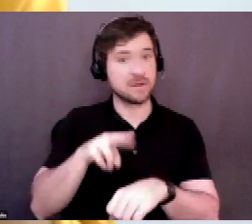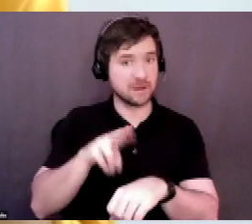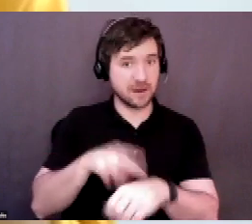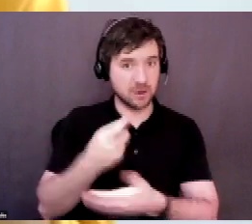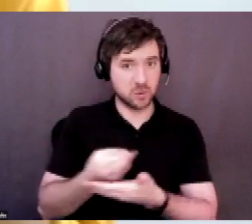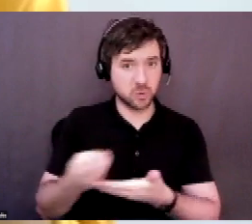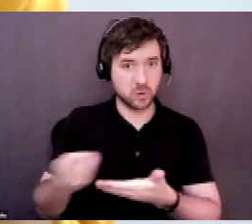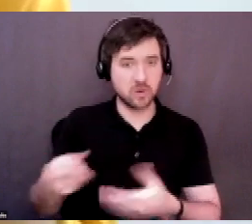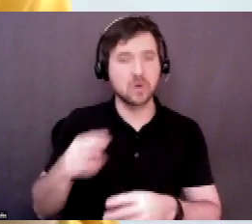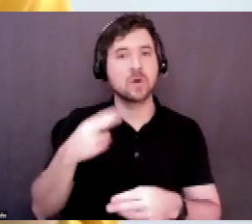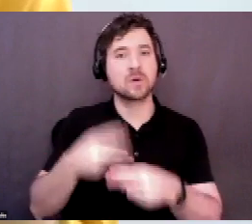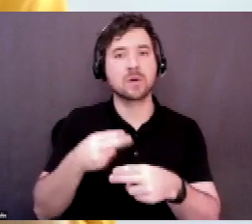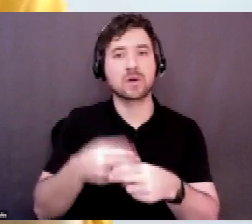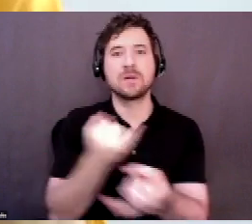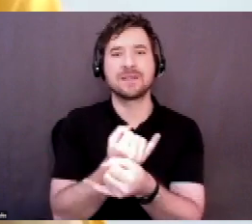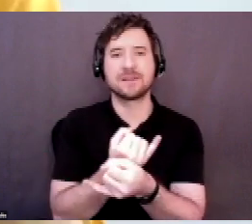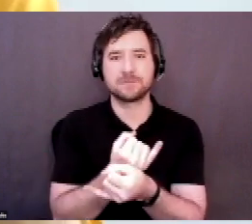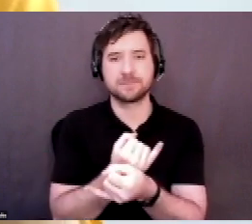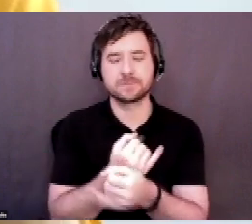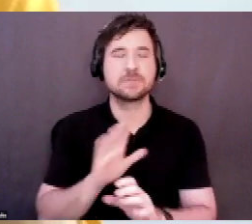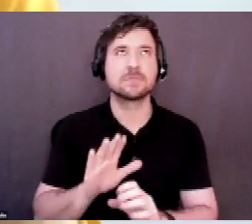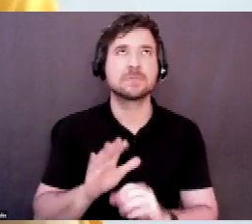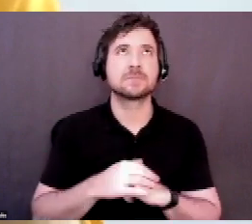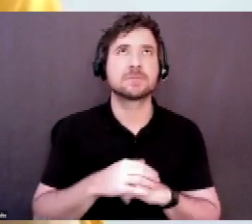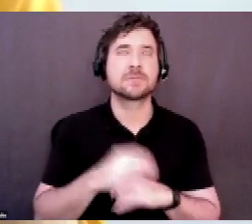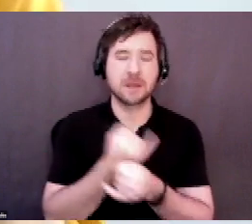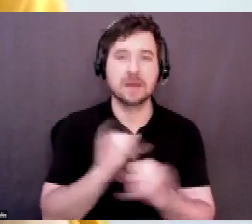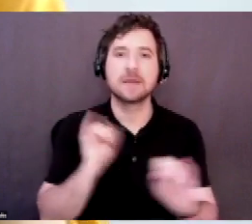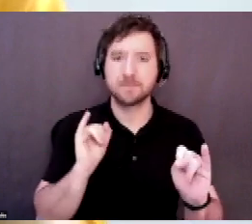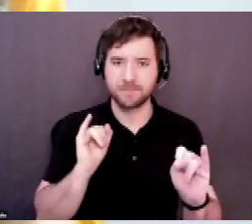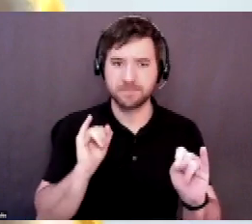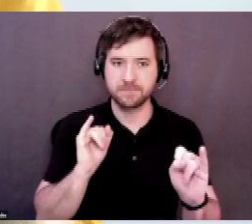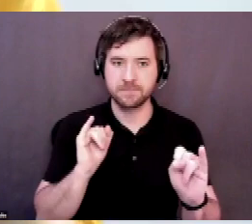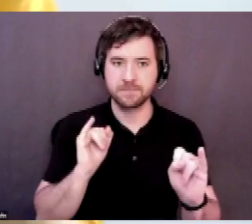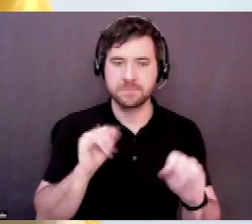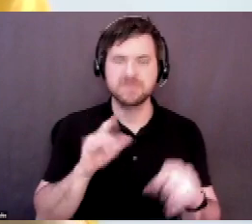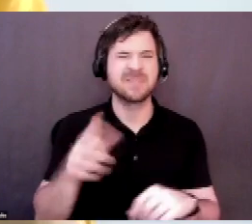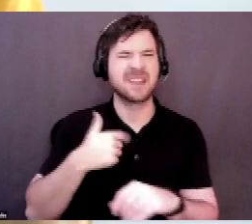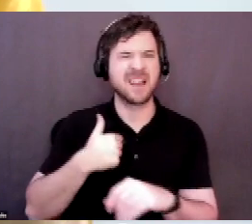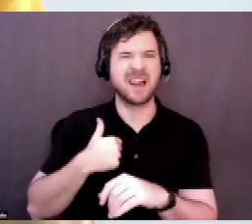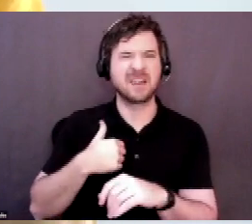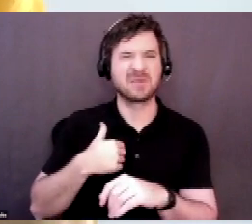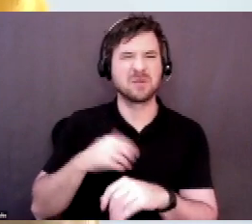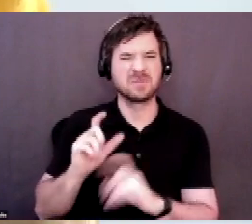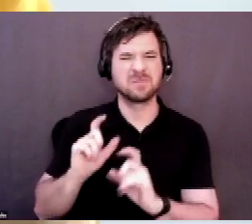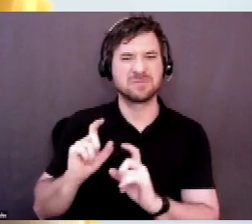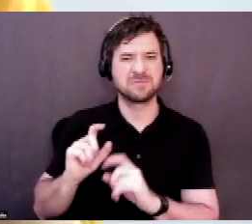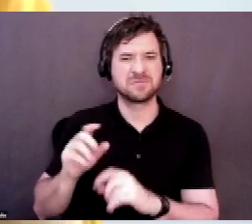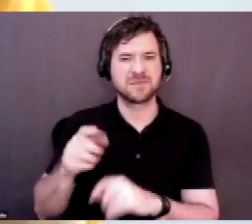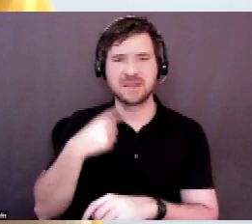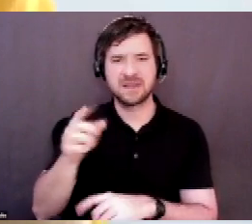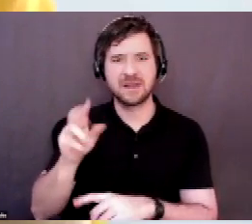the Independent. Yeah, Independent. I'll put it I'll give it to Nicole, send it out. But it's the IBCLC,